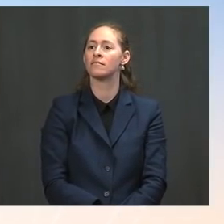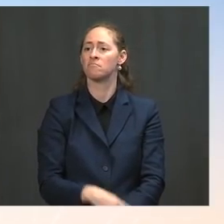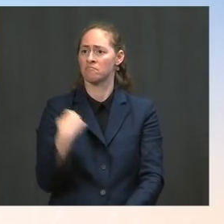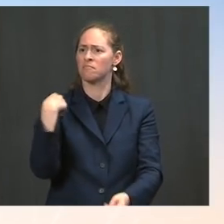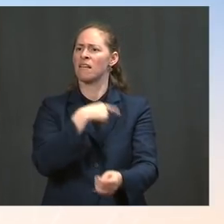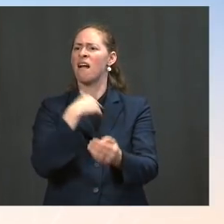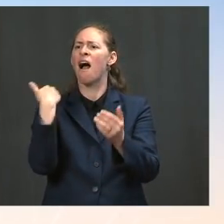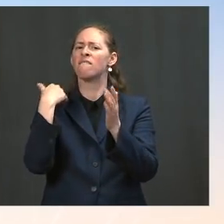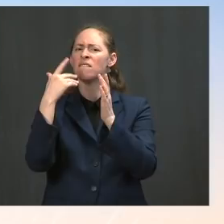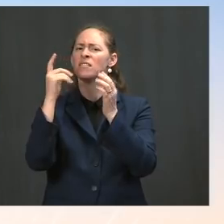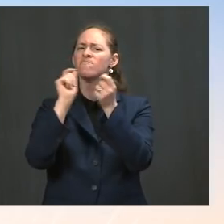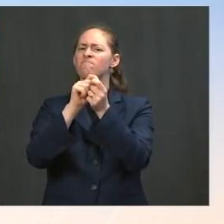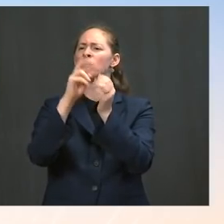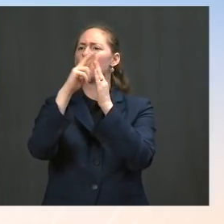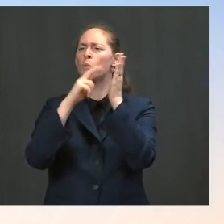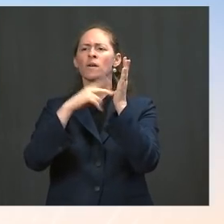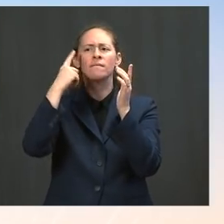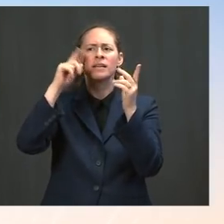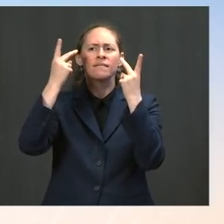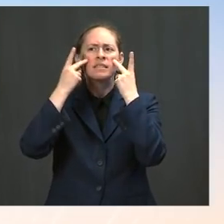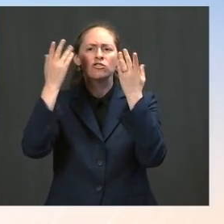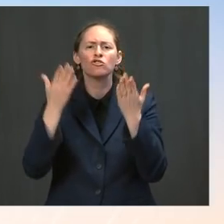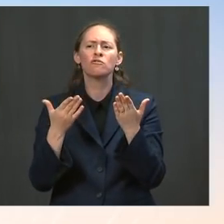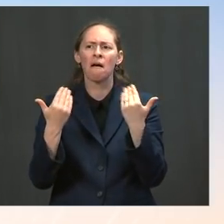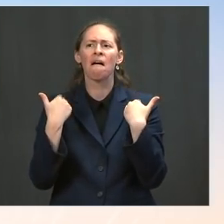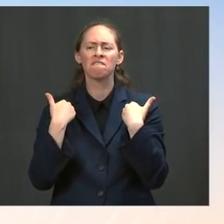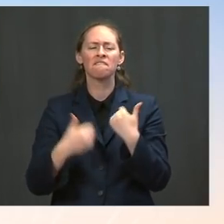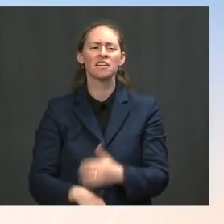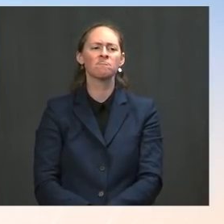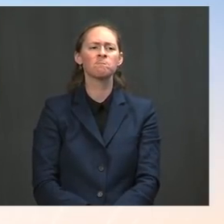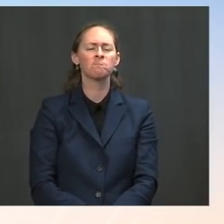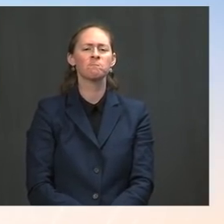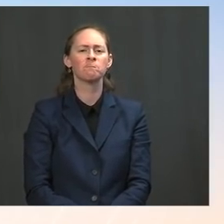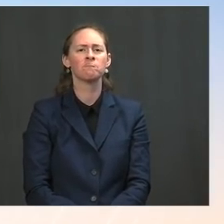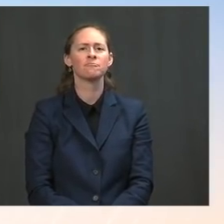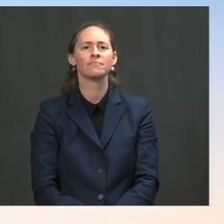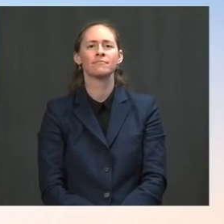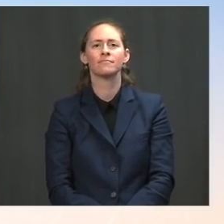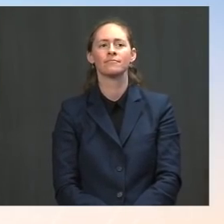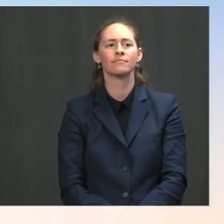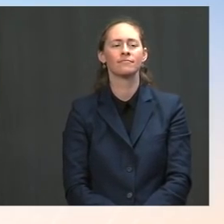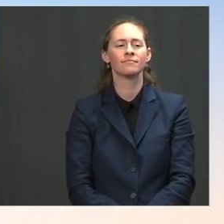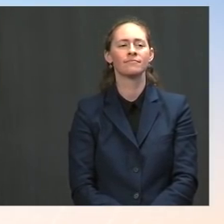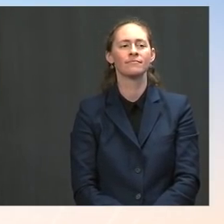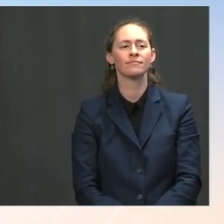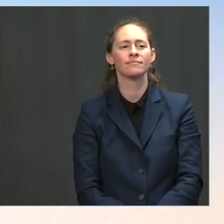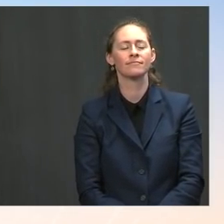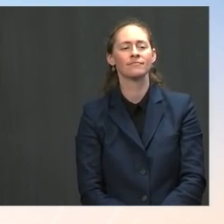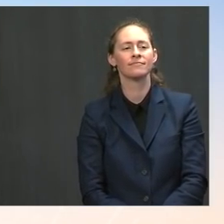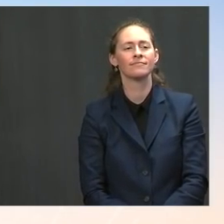those more detailed to all of you as well. Go ahead. The Press: I have an infrastructure question -- Ms. Psaki: Sure. The Press: -- and then a policy question.